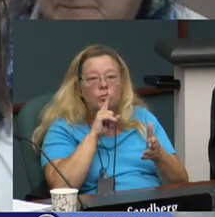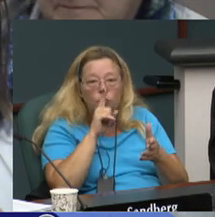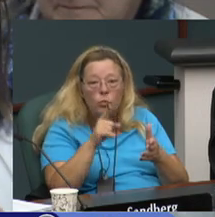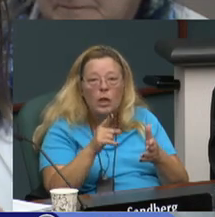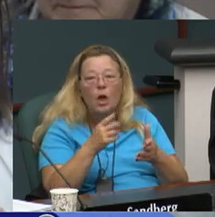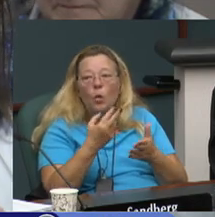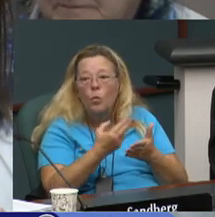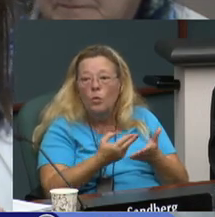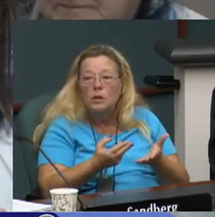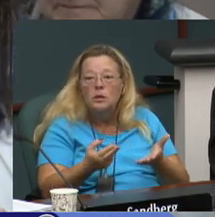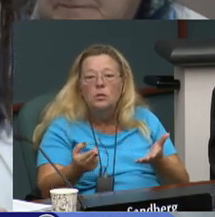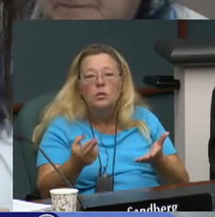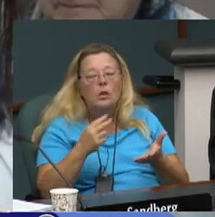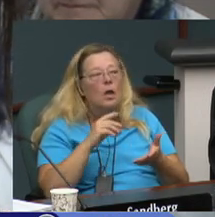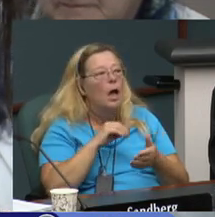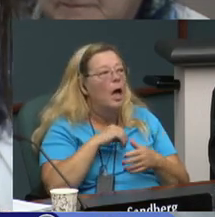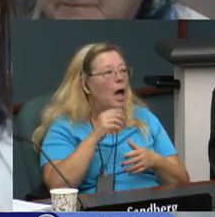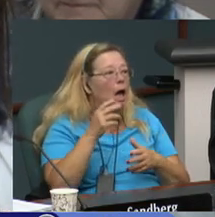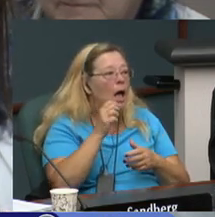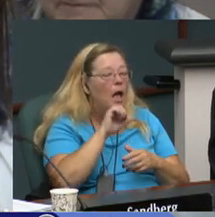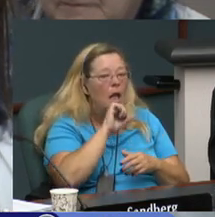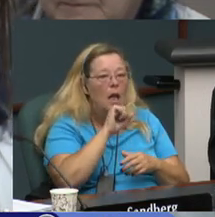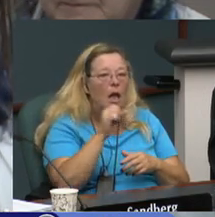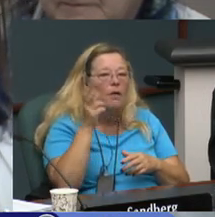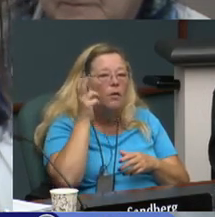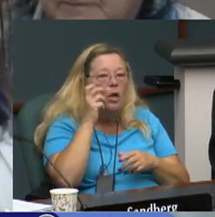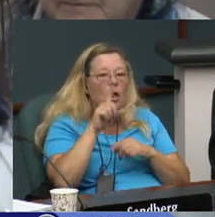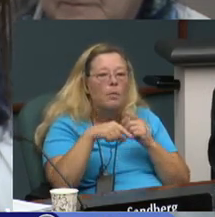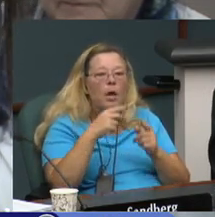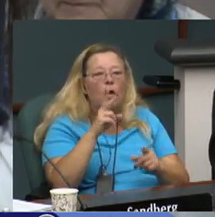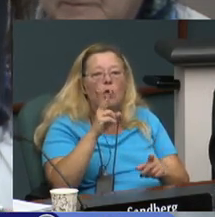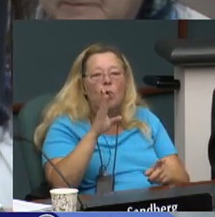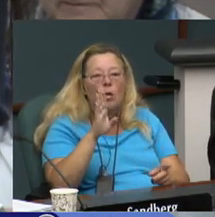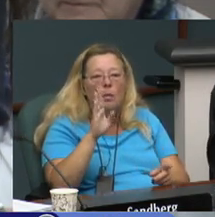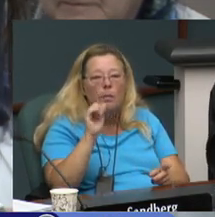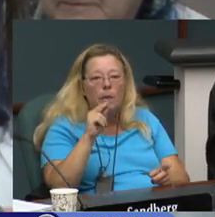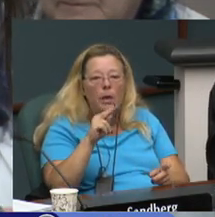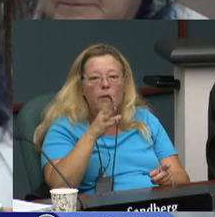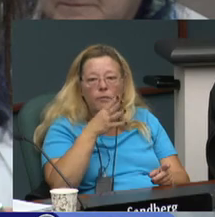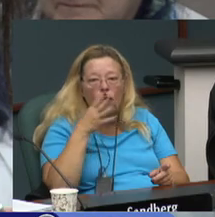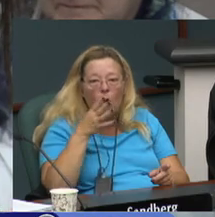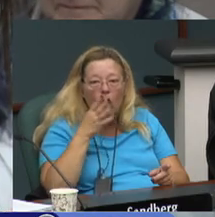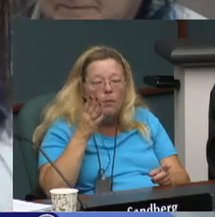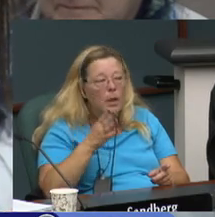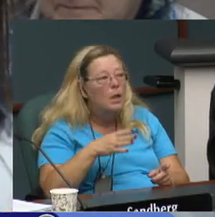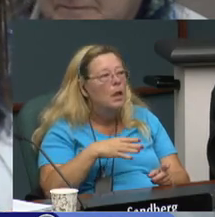love what I'm hearing about urban farming about us being able to grow our